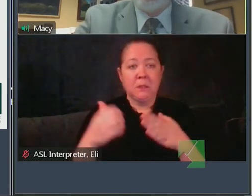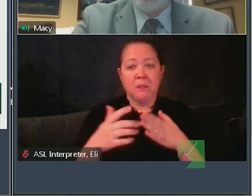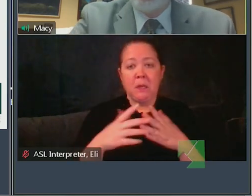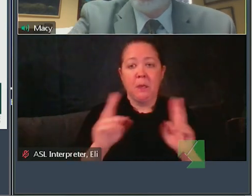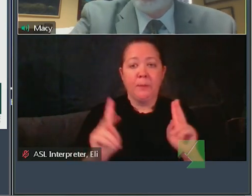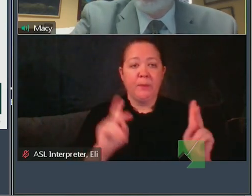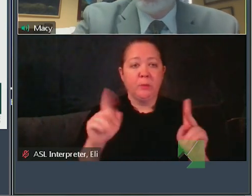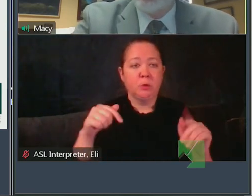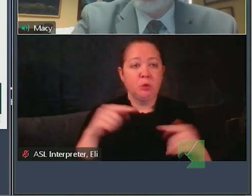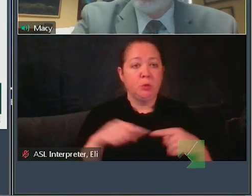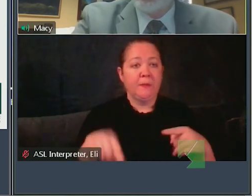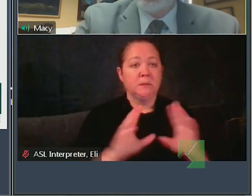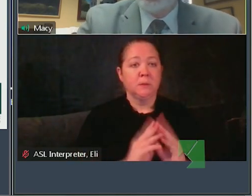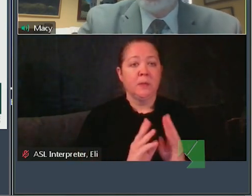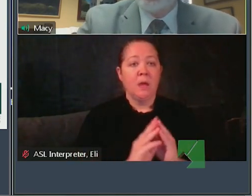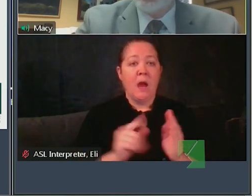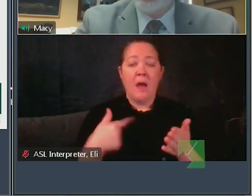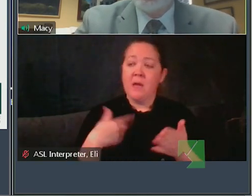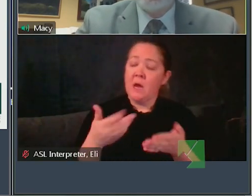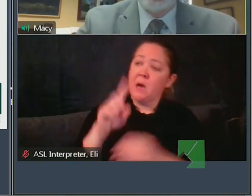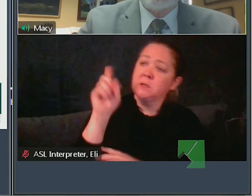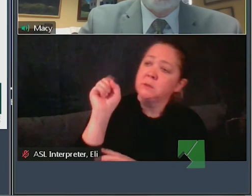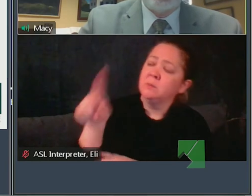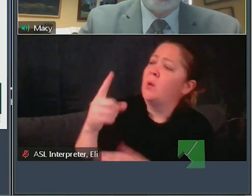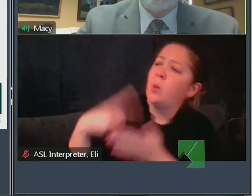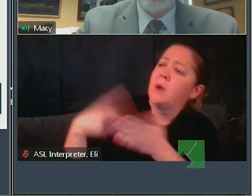And he suggested that either he or I can simply say